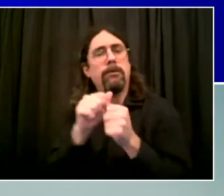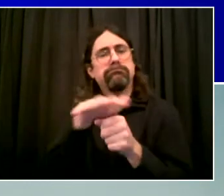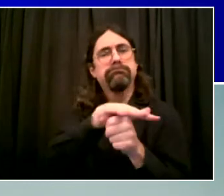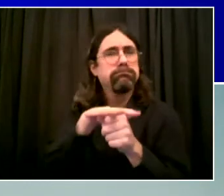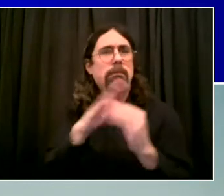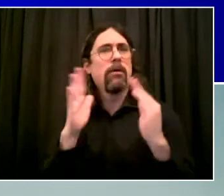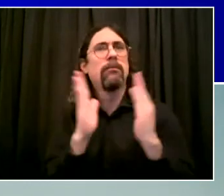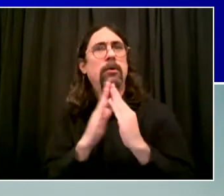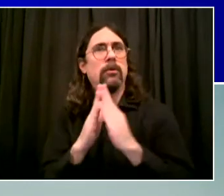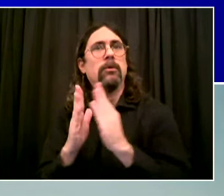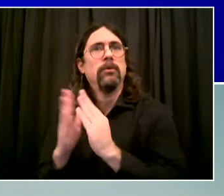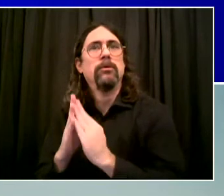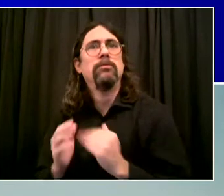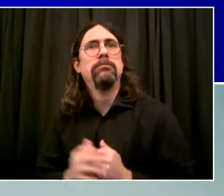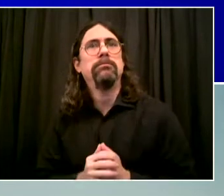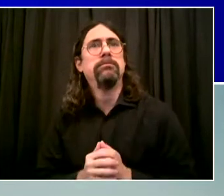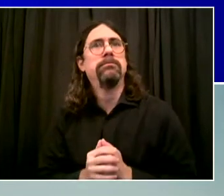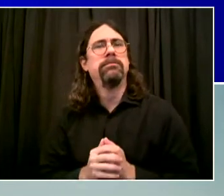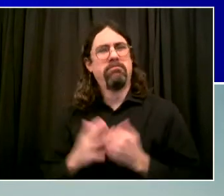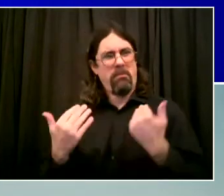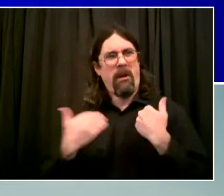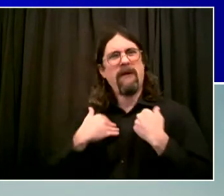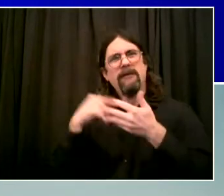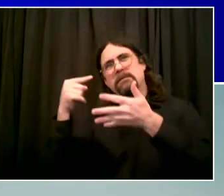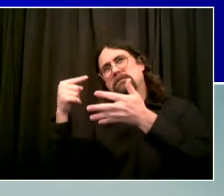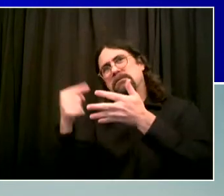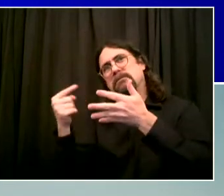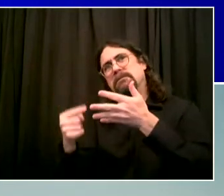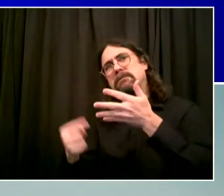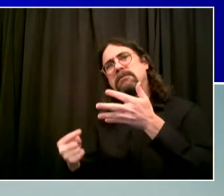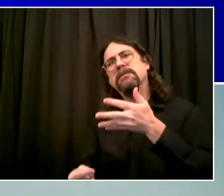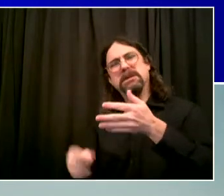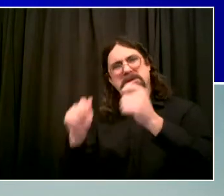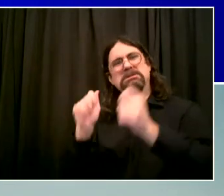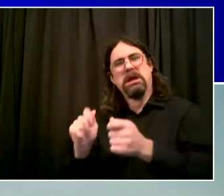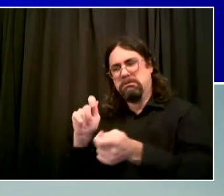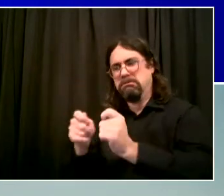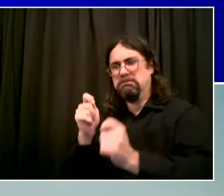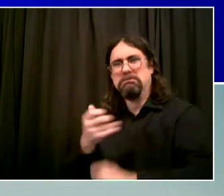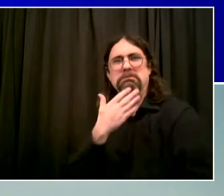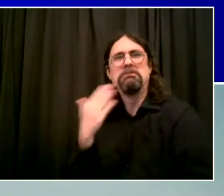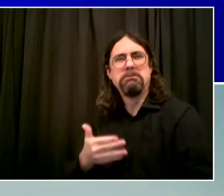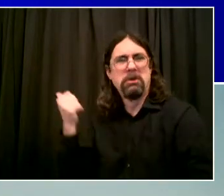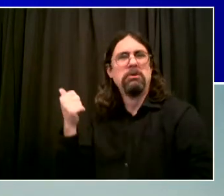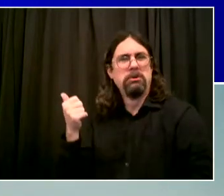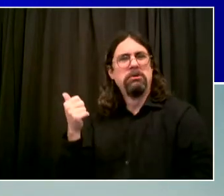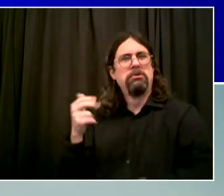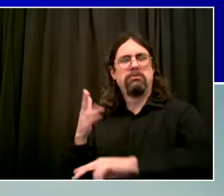MAKE TO DO THAT. BUT I I WANT TO AFFIRM, THE WAY TO A SAFER CITY RUNS THROUGH THE HEART AND SOUL